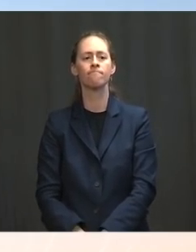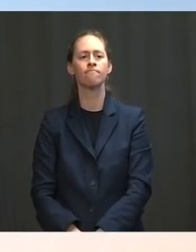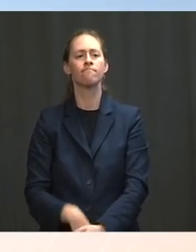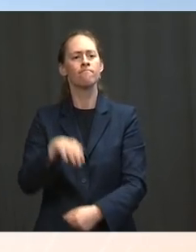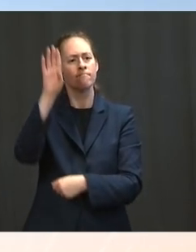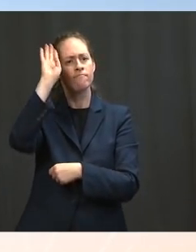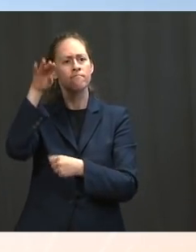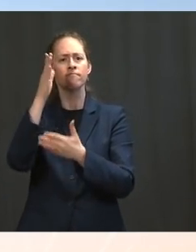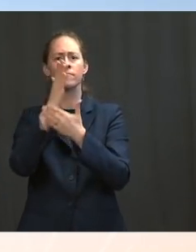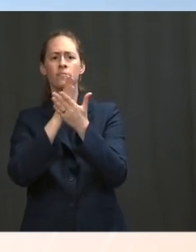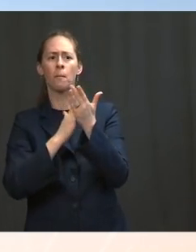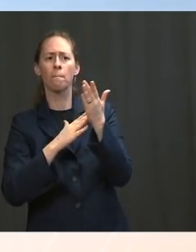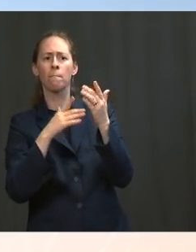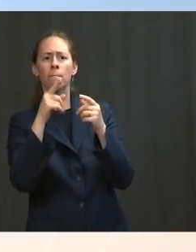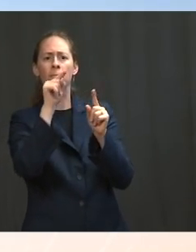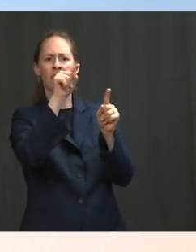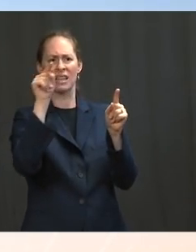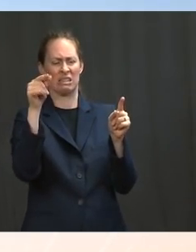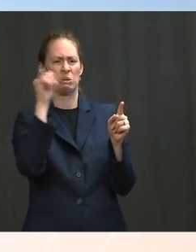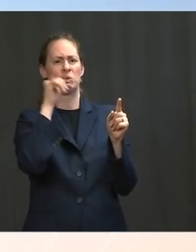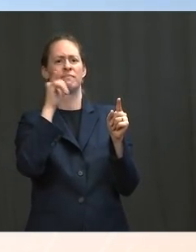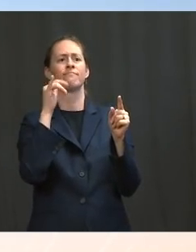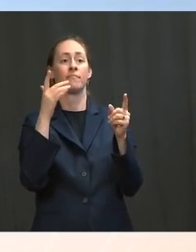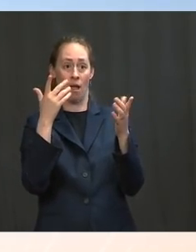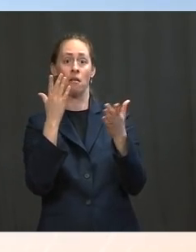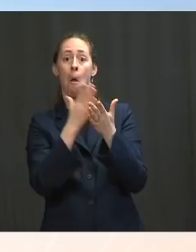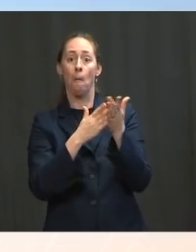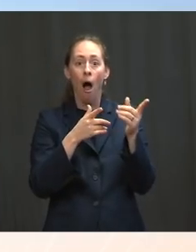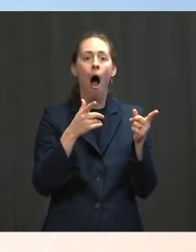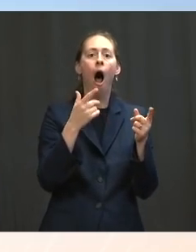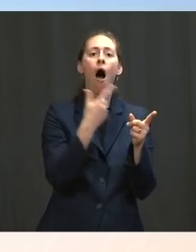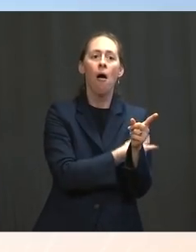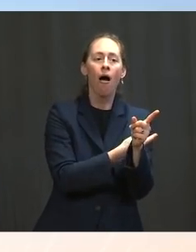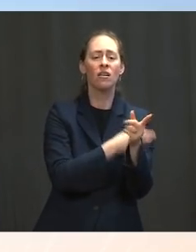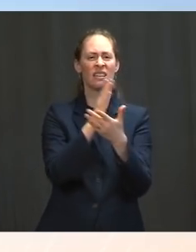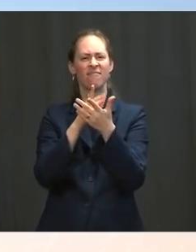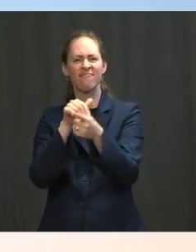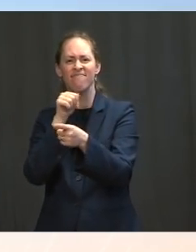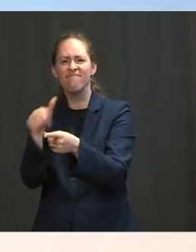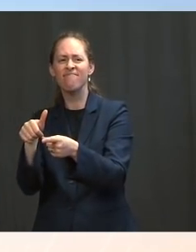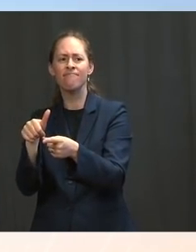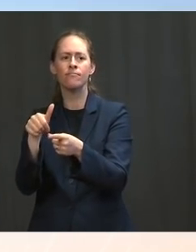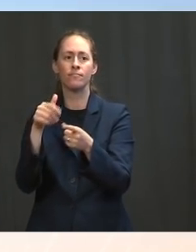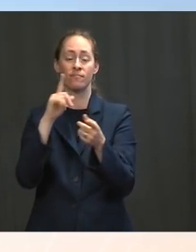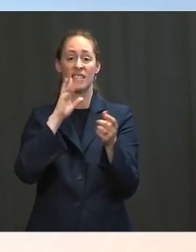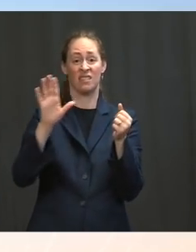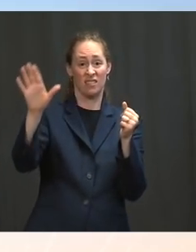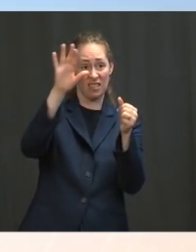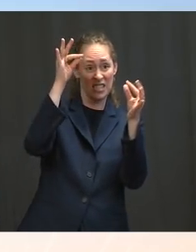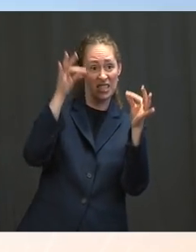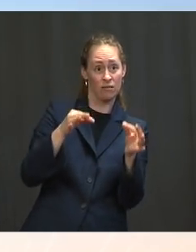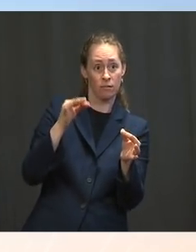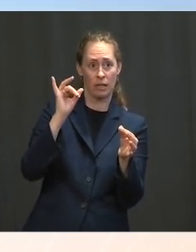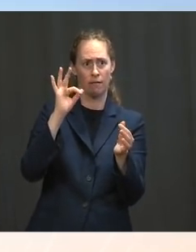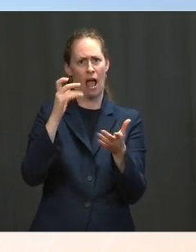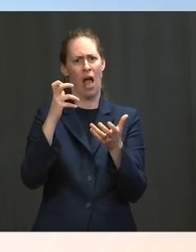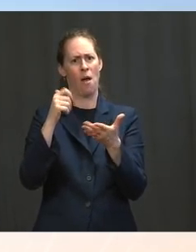and we certainly support their decisions to implement any measures that they think will help their community be safe. But I would remind you, we're at a point